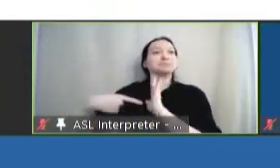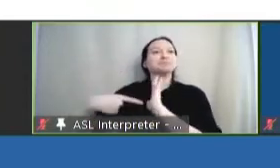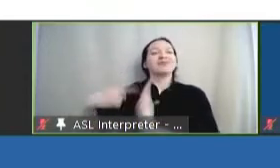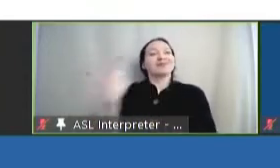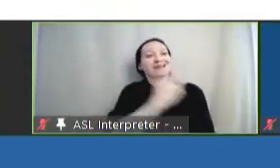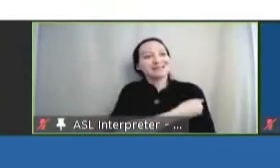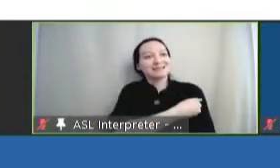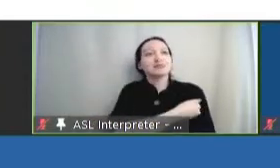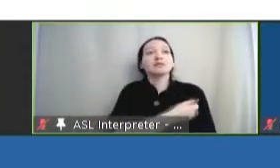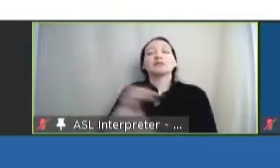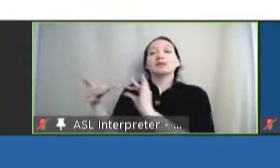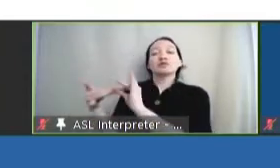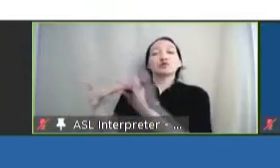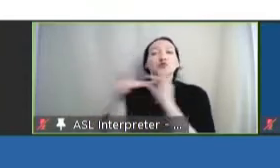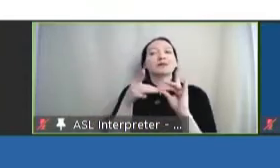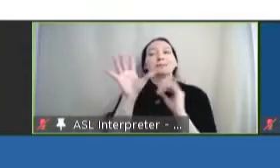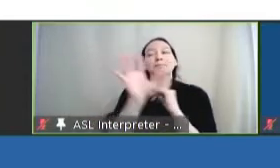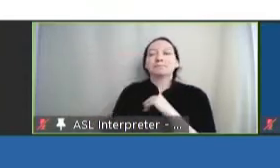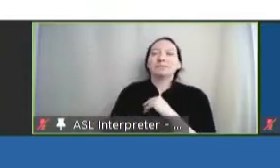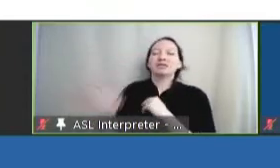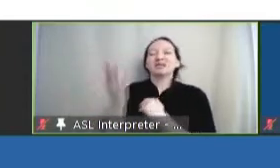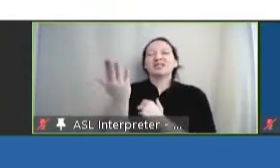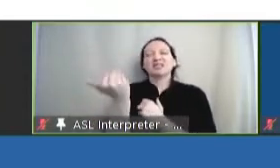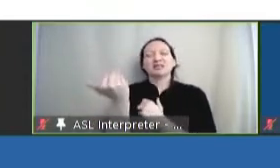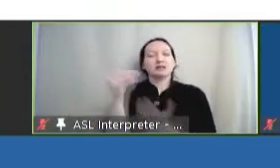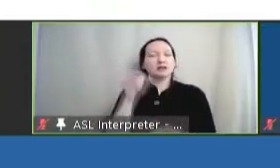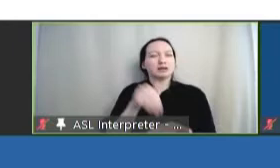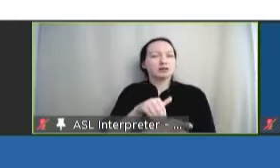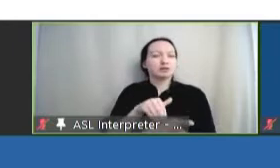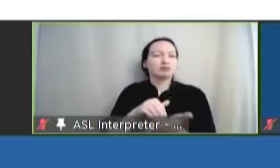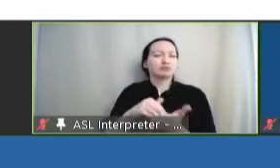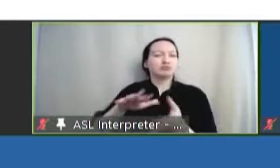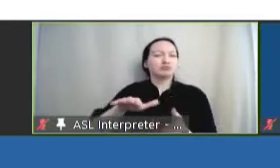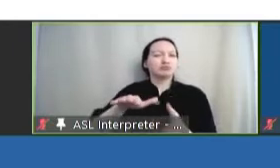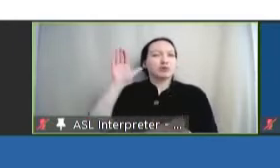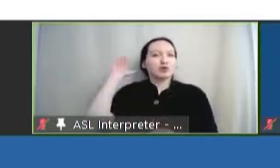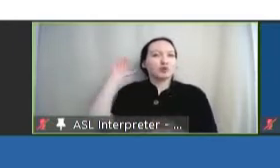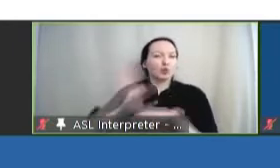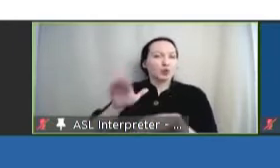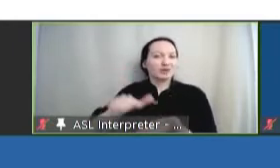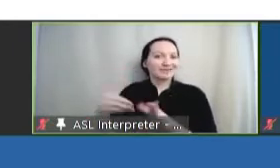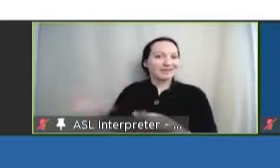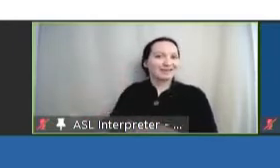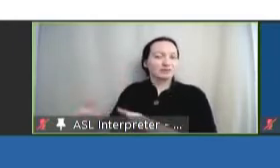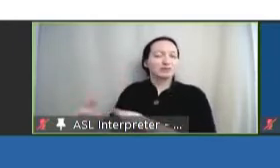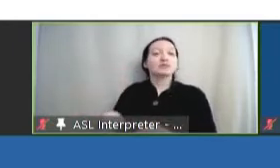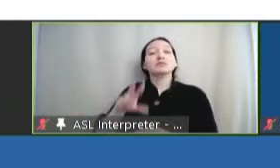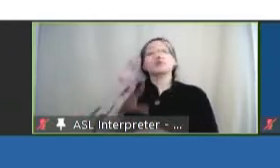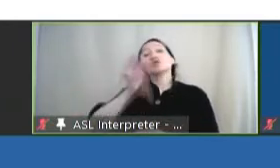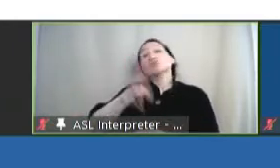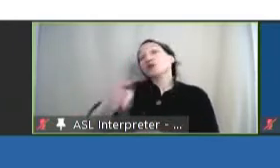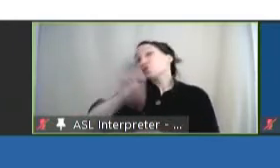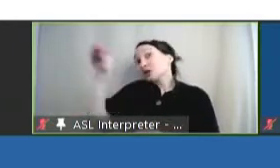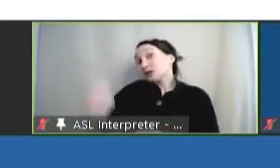associated with about 18,000 fewer COVID deaths, a 22 percent decrease in our study population.